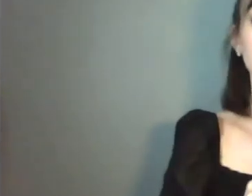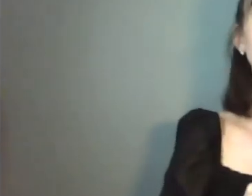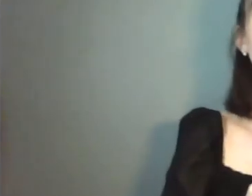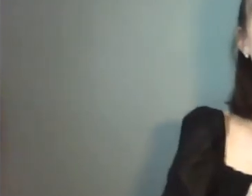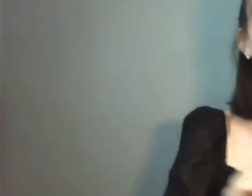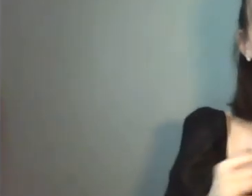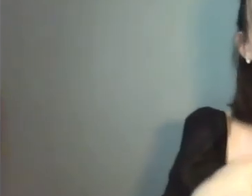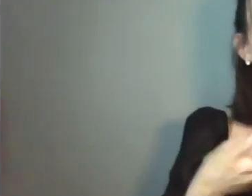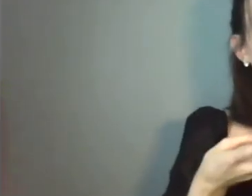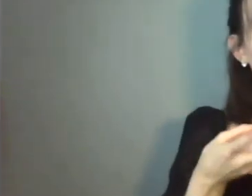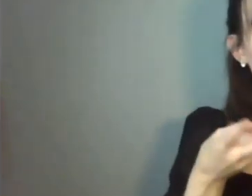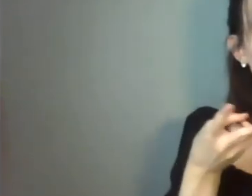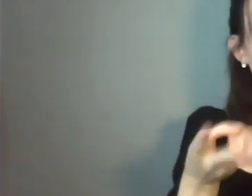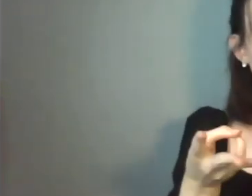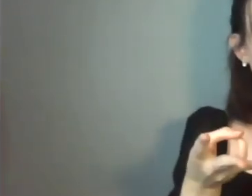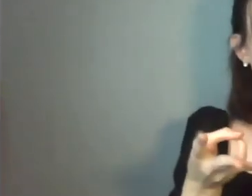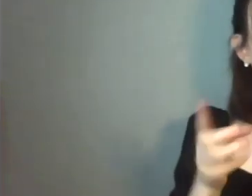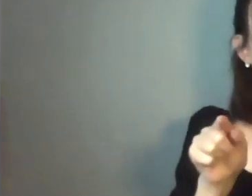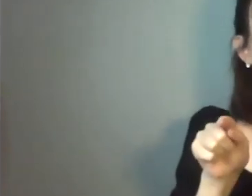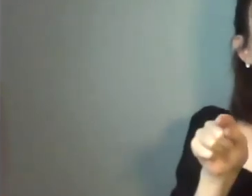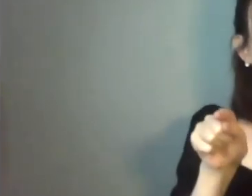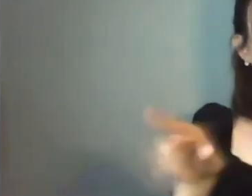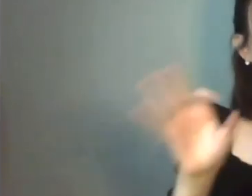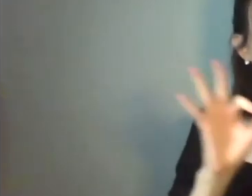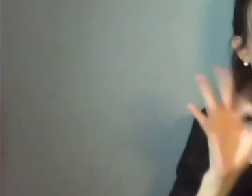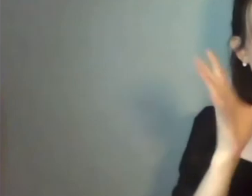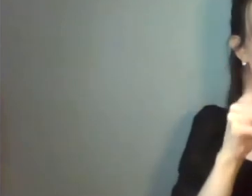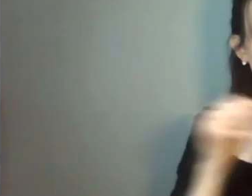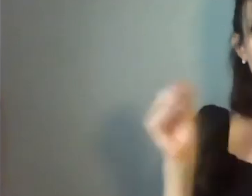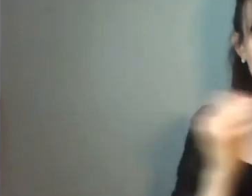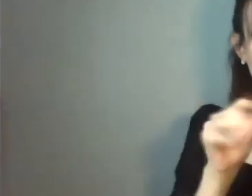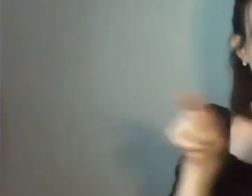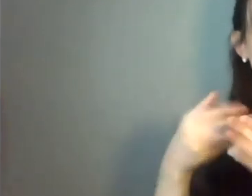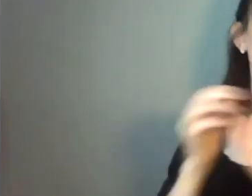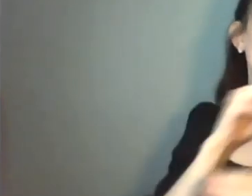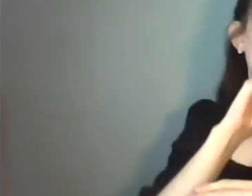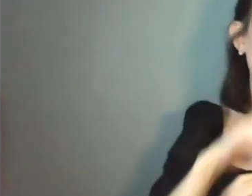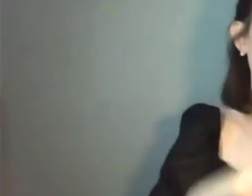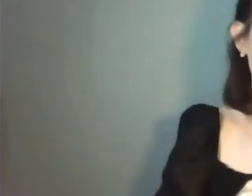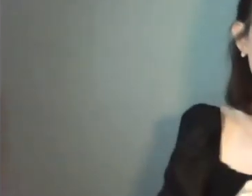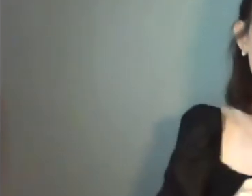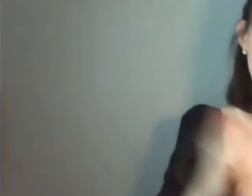going to raise that point specifically. What I mean by that is how the best interests will work.